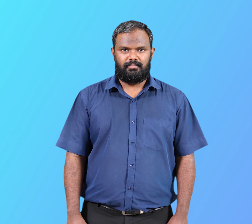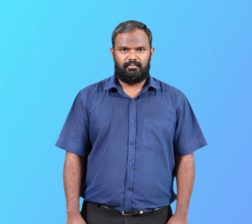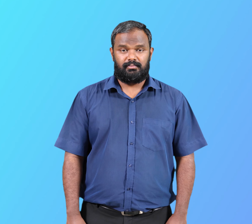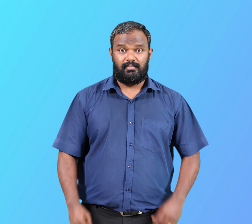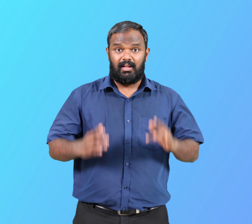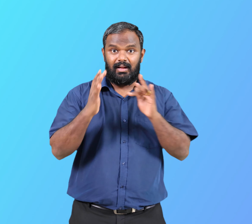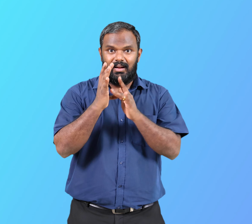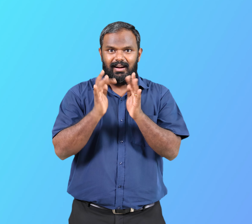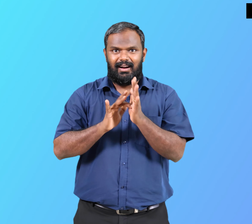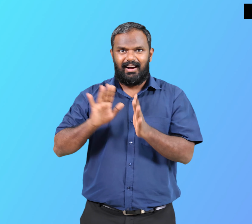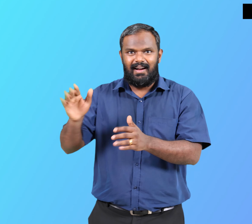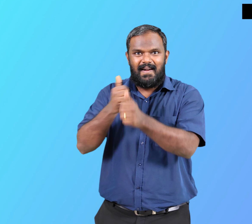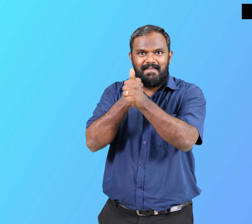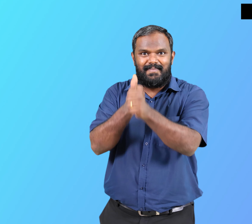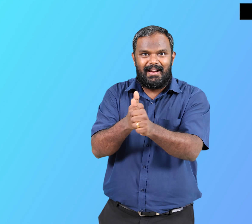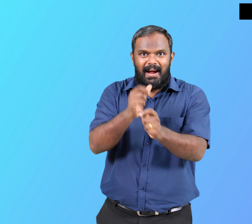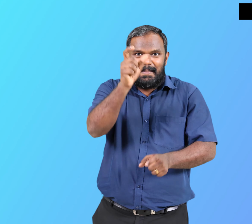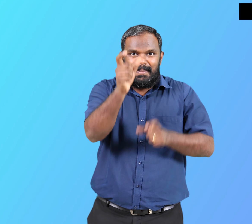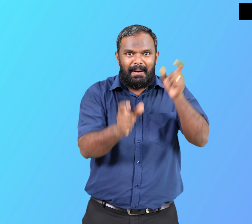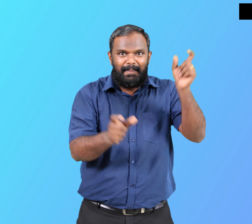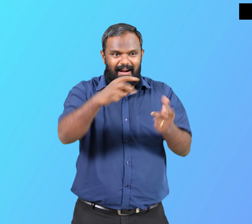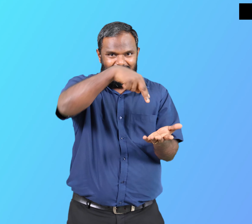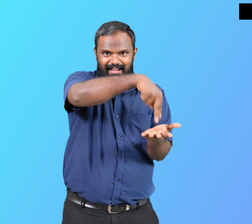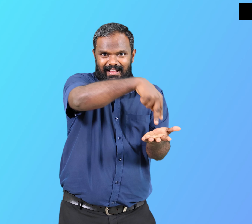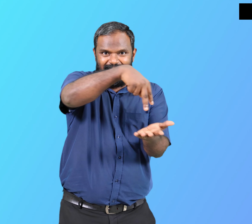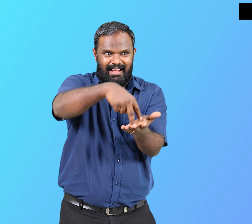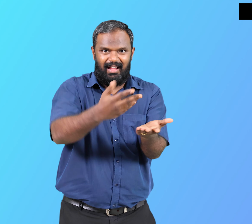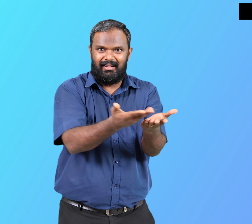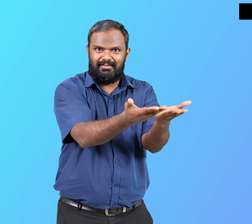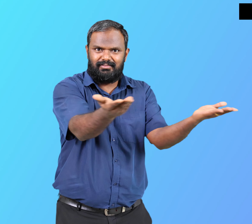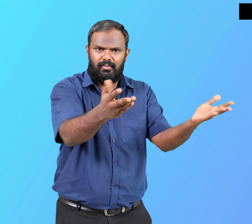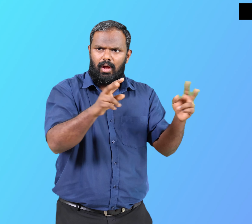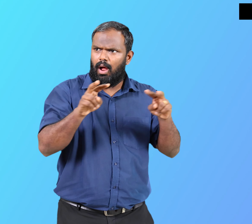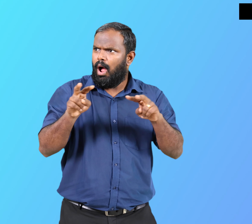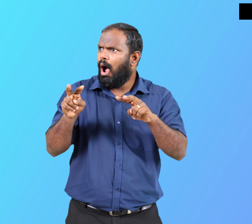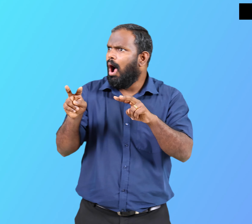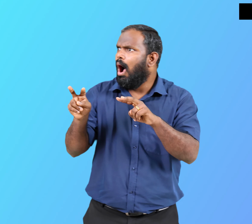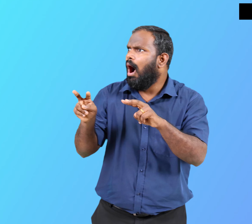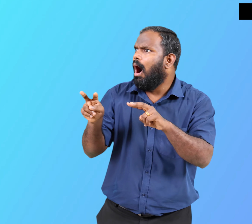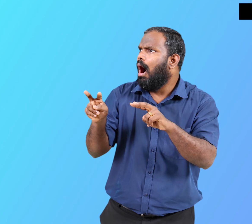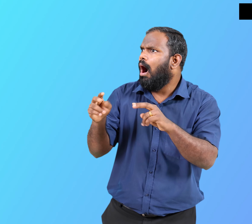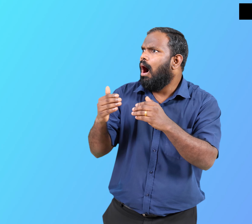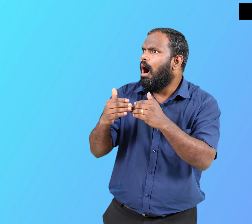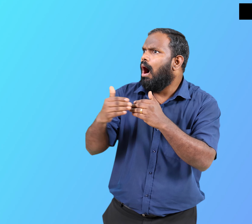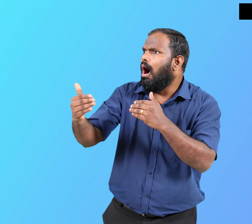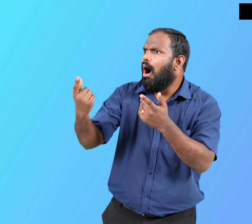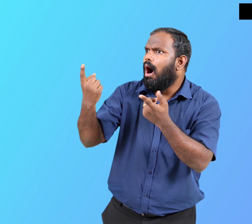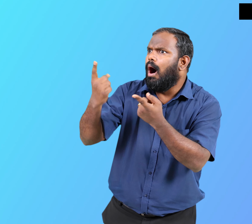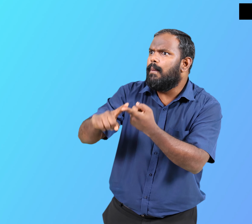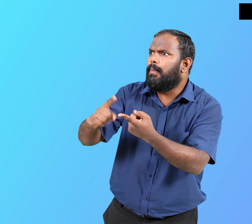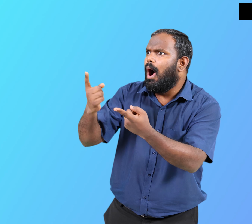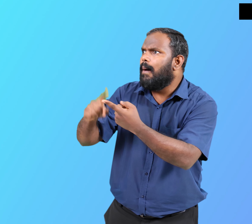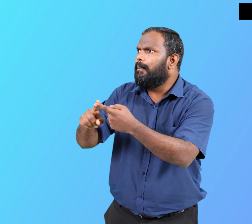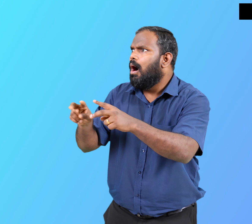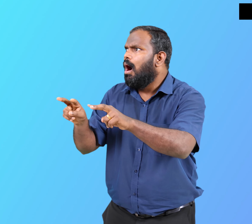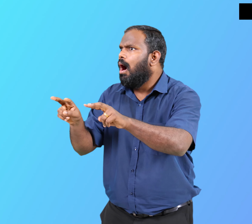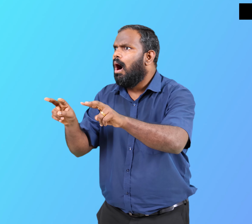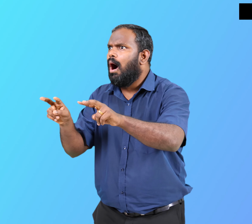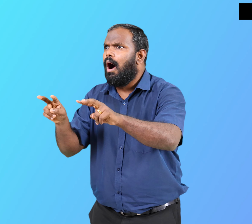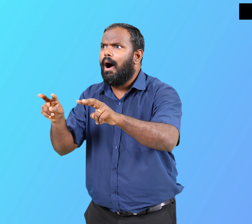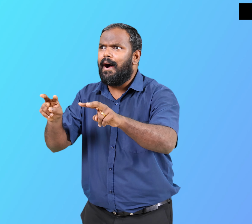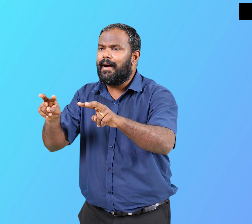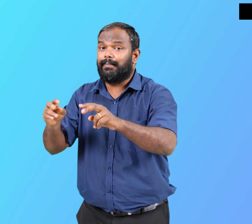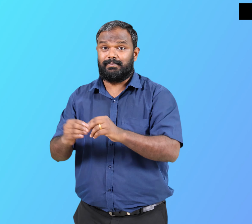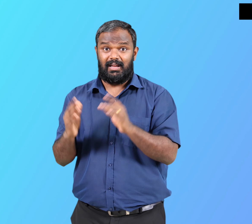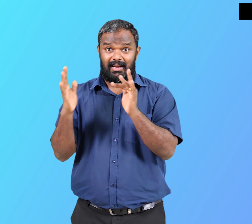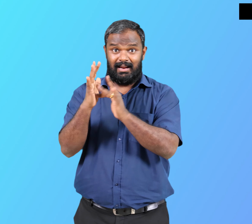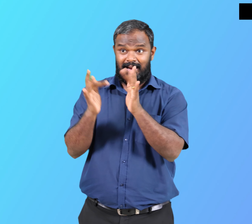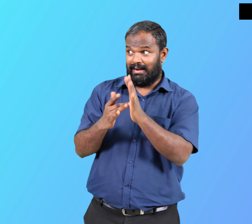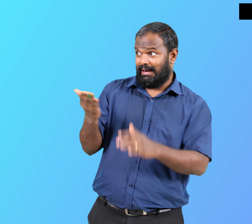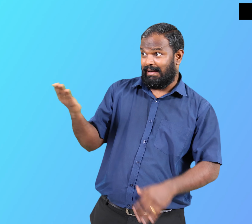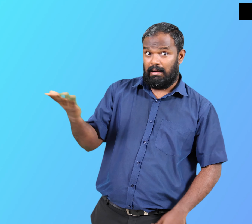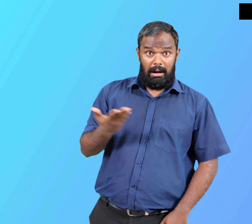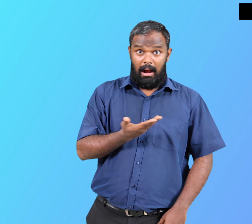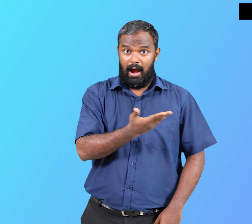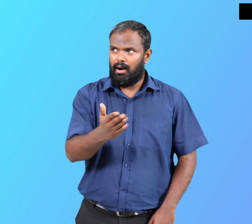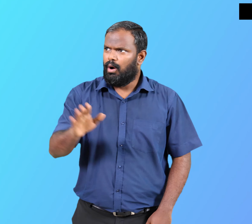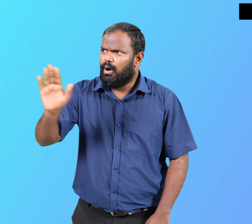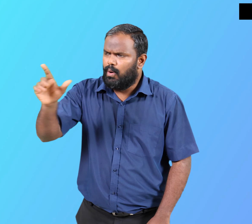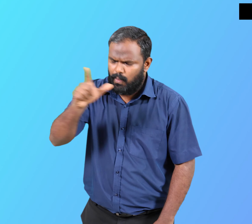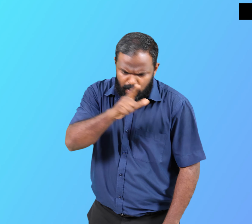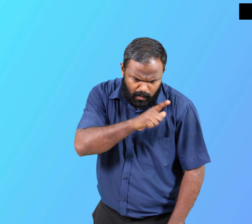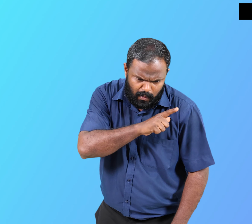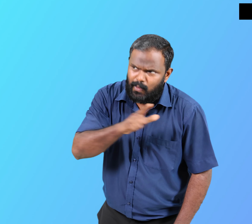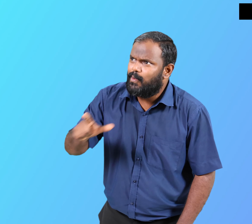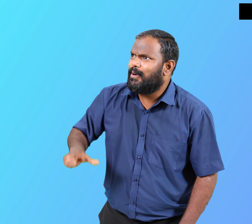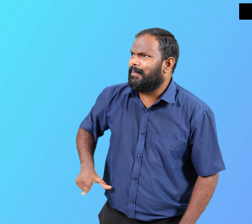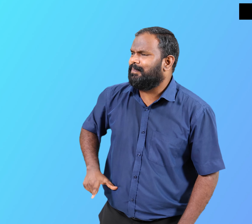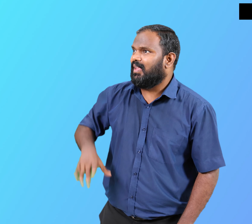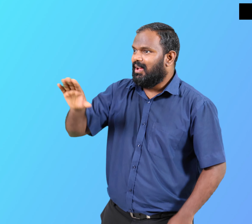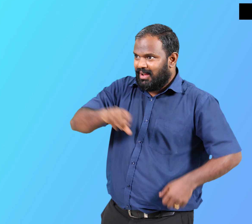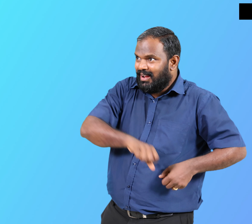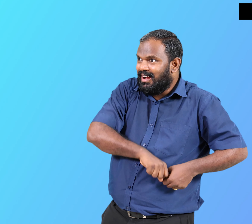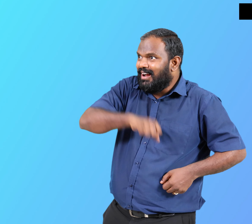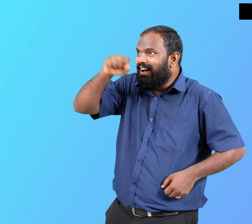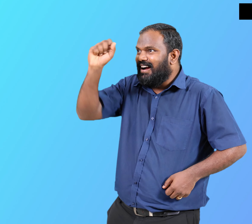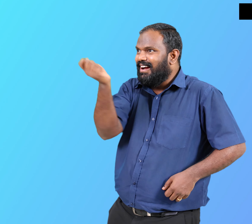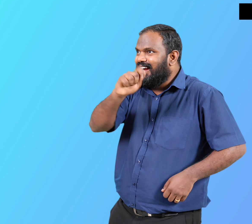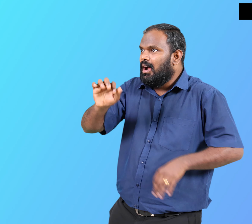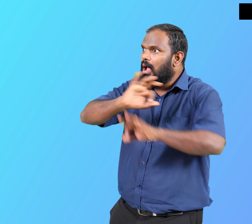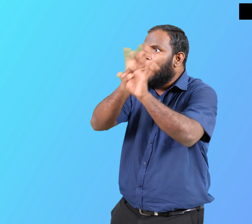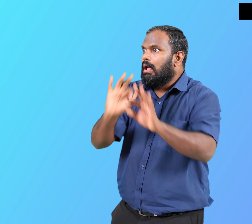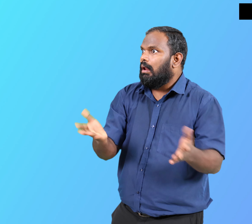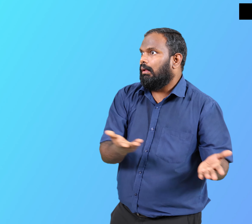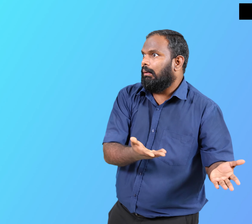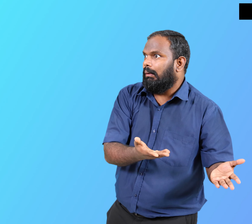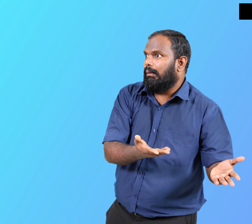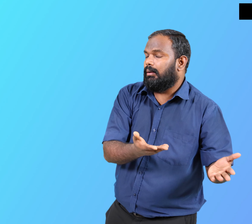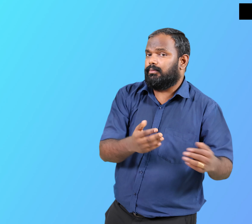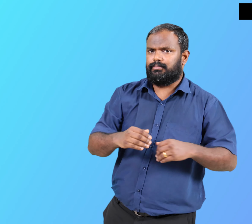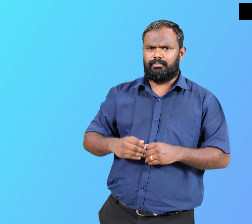The followers of Jesus were standing there too. They saw what was happening and said to Jesus, “Lord, should we use our swords?”